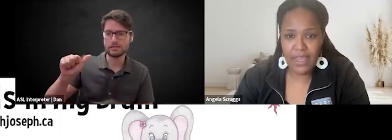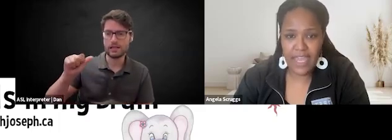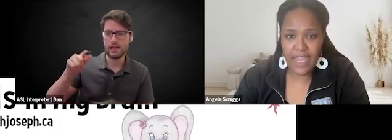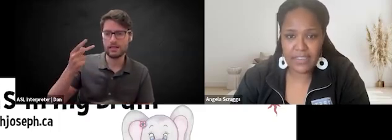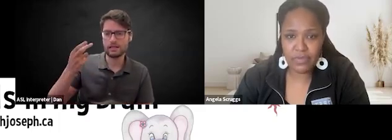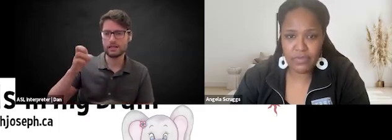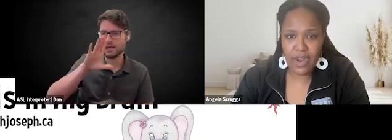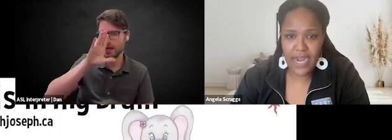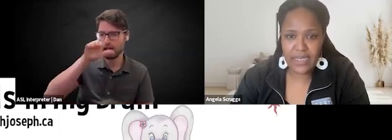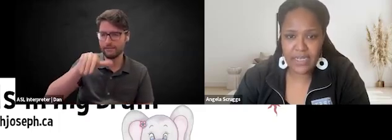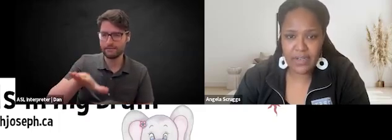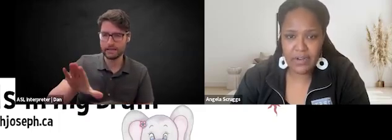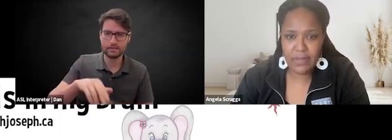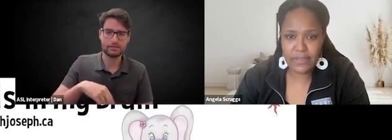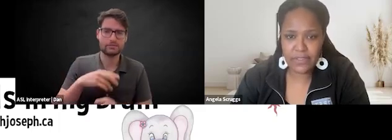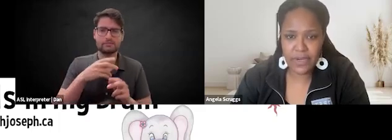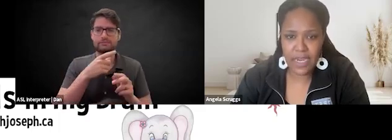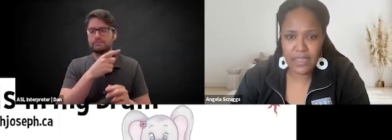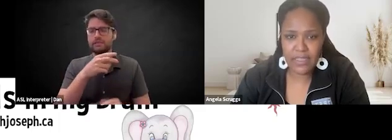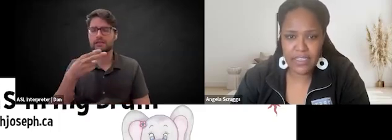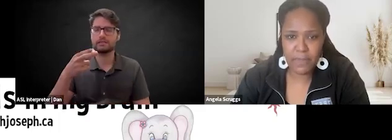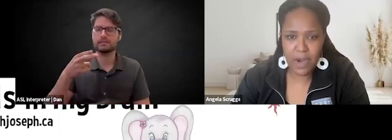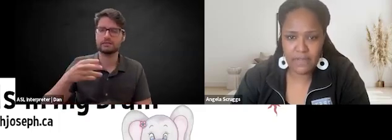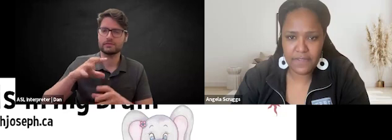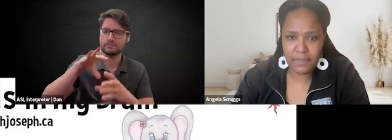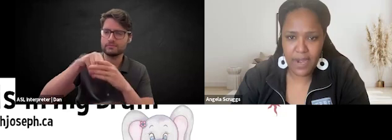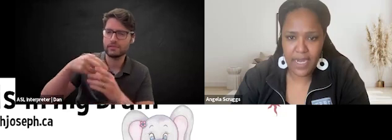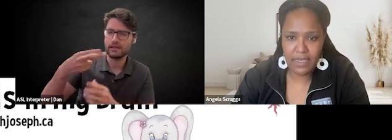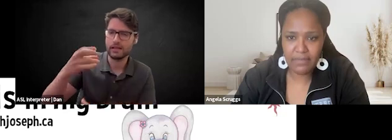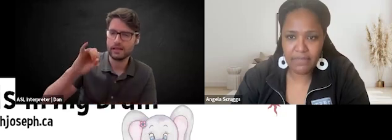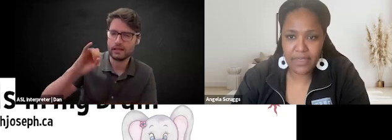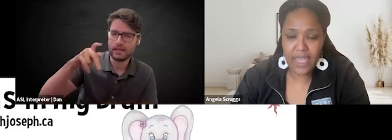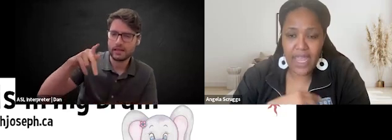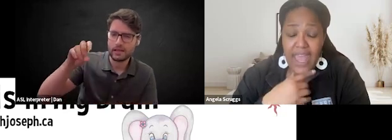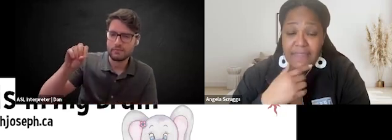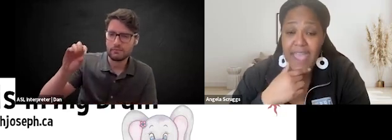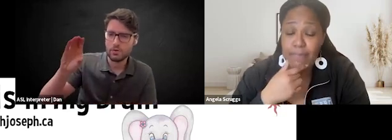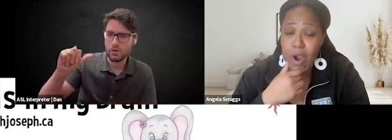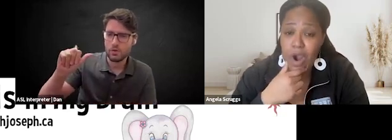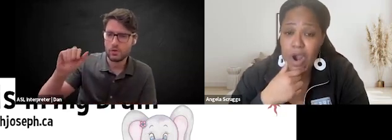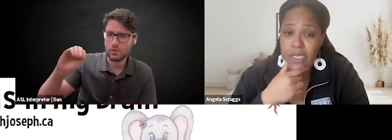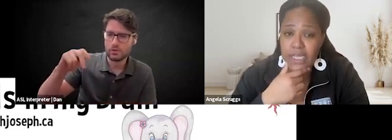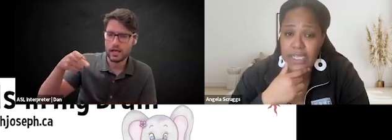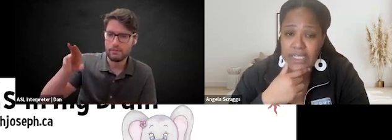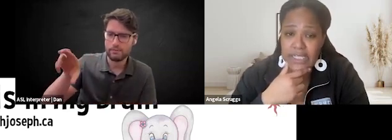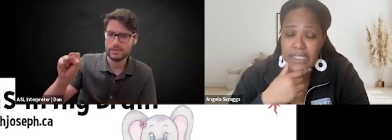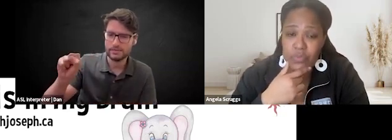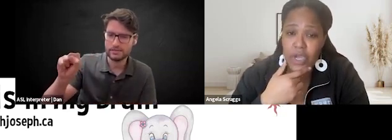And that's right here on the screen, this part of the brain. And that part is